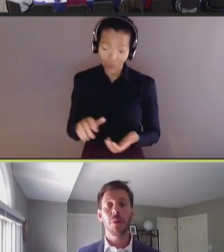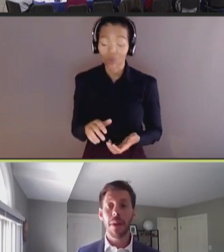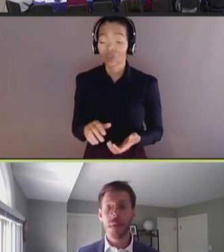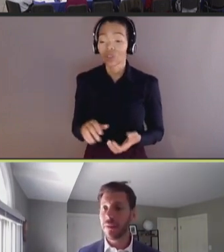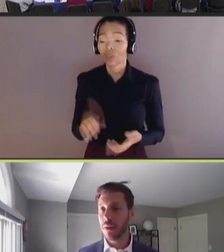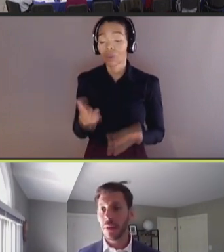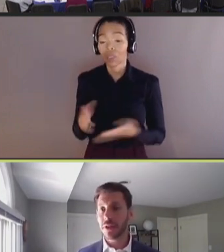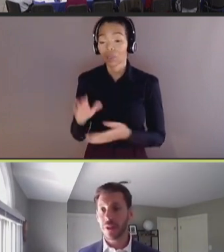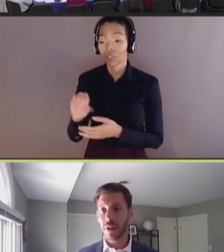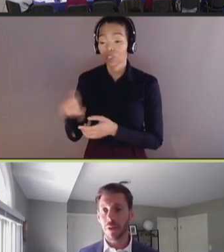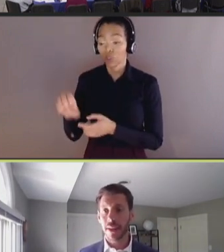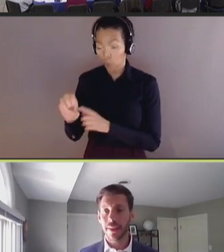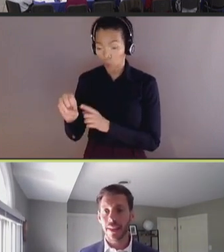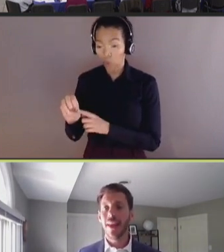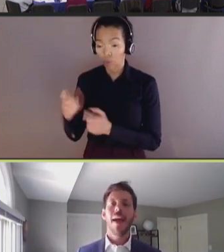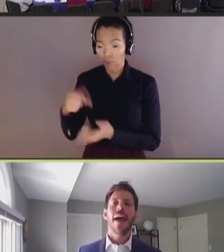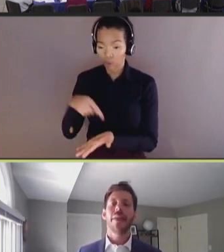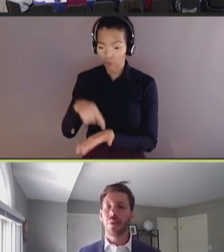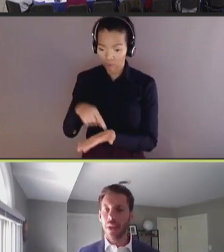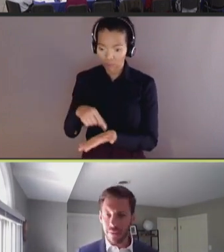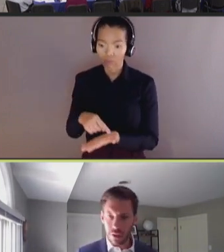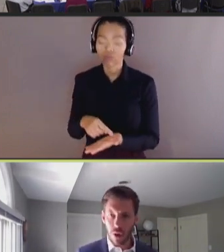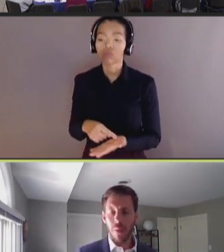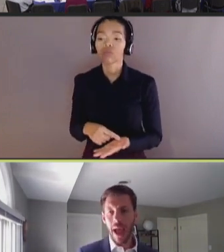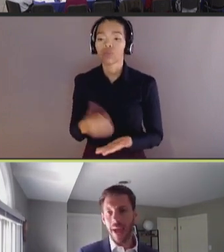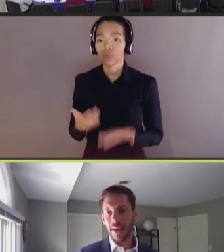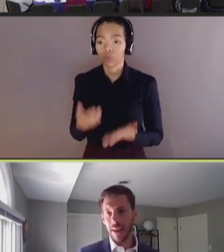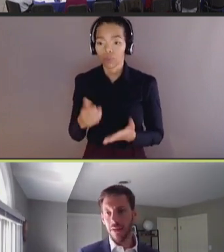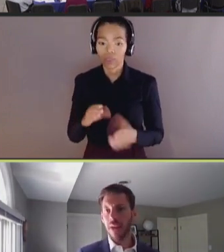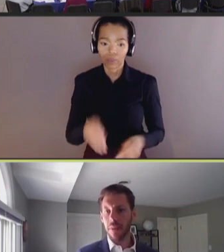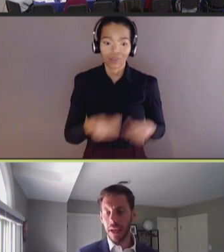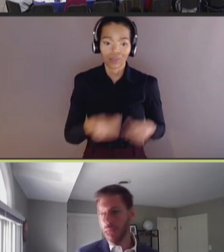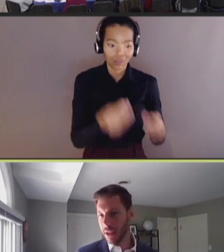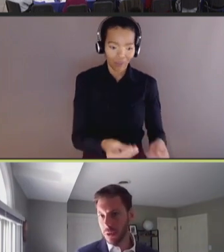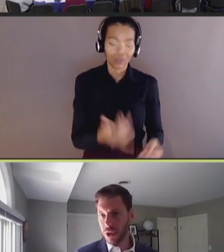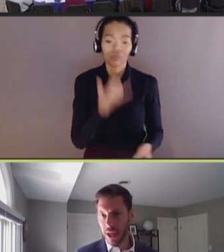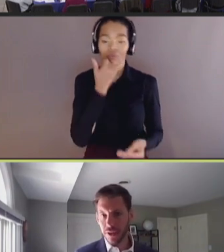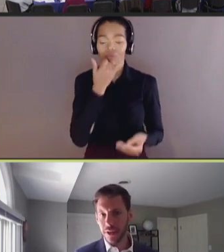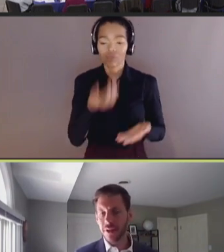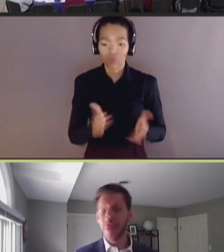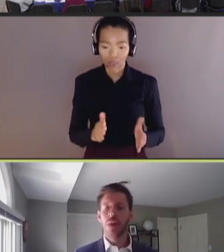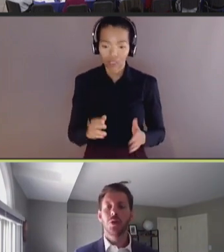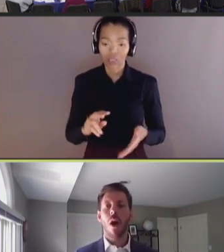or maybe even administered incorrectly. And then we have to go back and make manual changes. So,